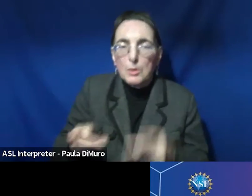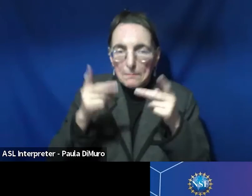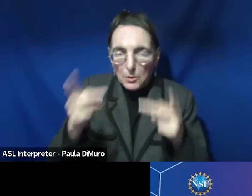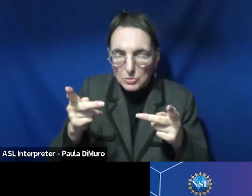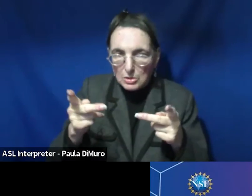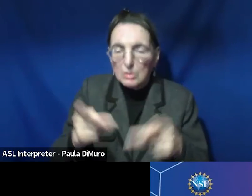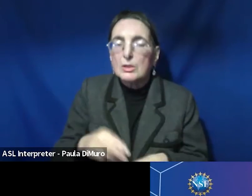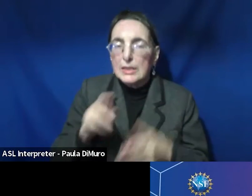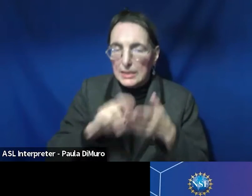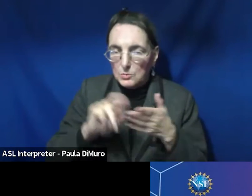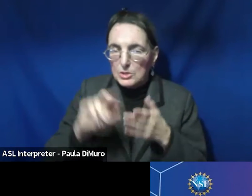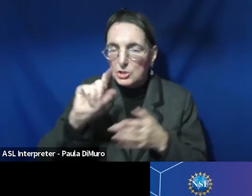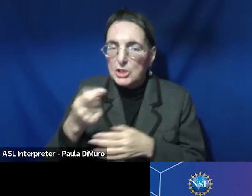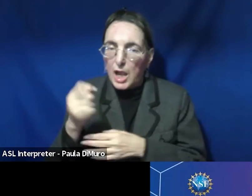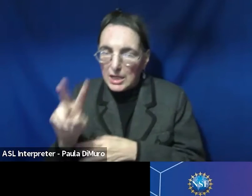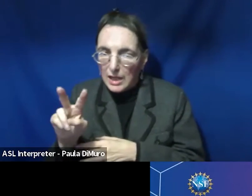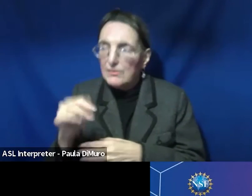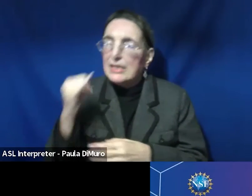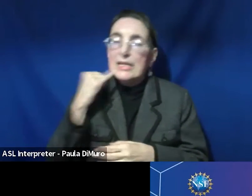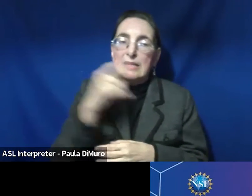if you submitted that proposal in Research.gov.